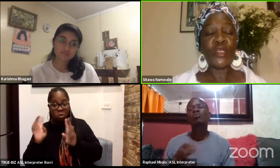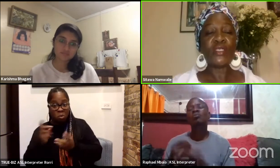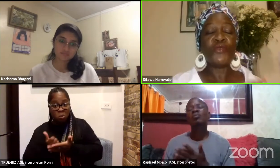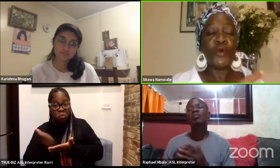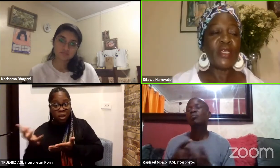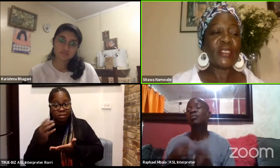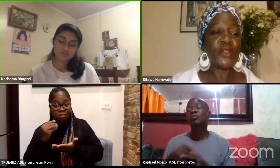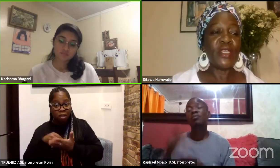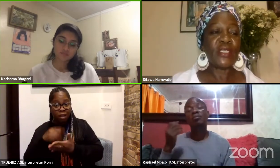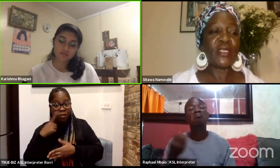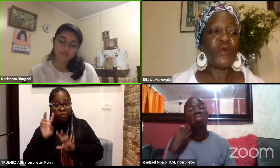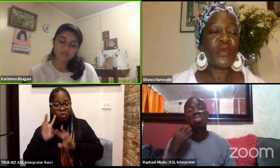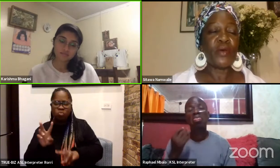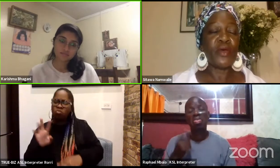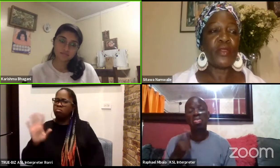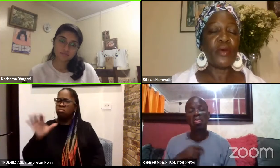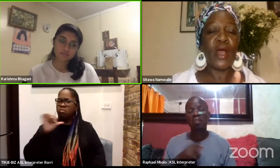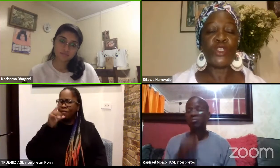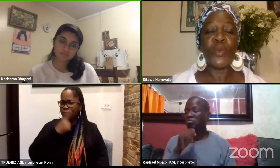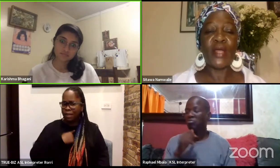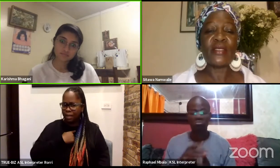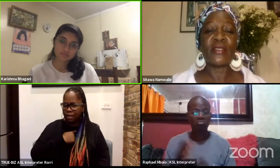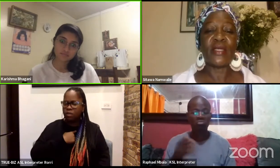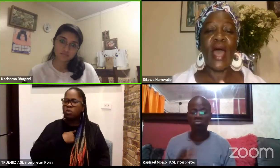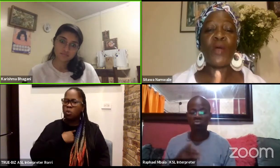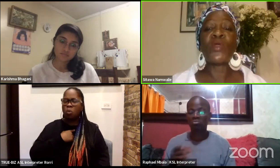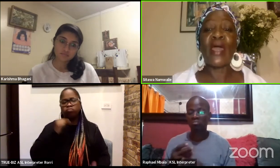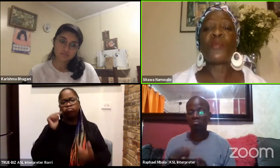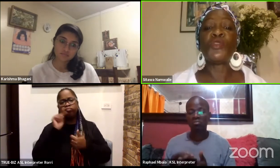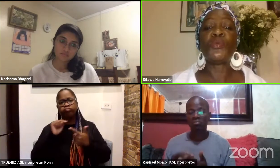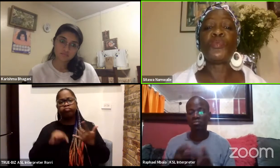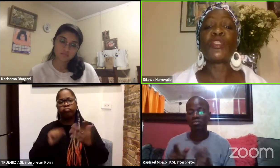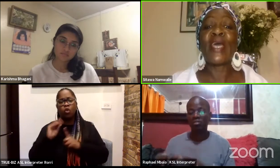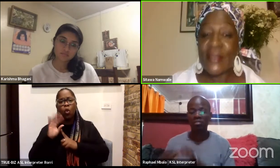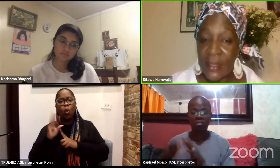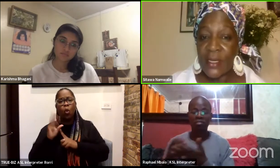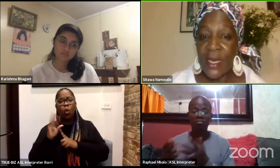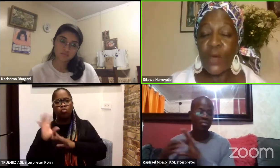So this is for me, sorry, these are some of the cultural practices that I would like protected,